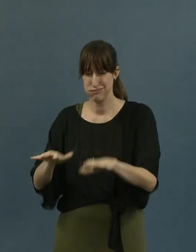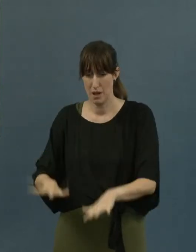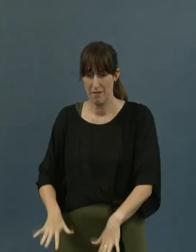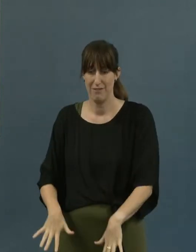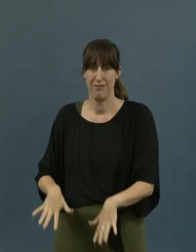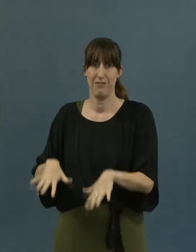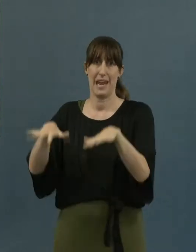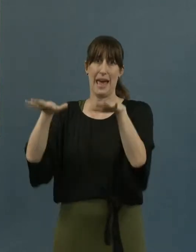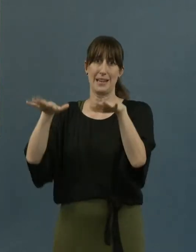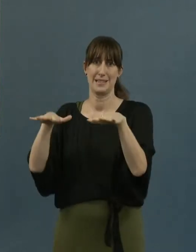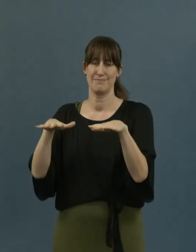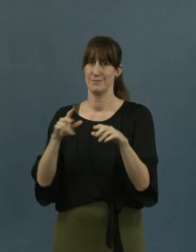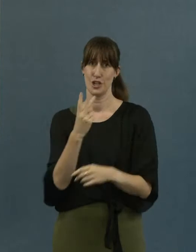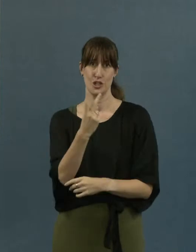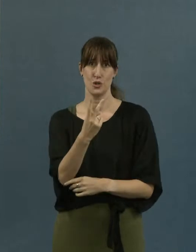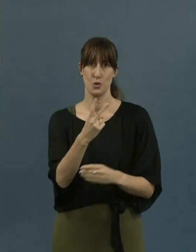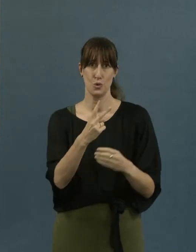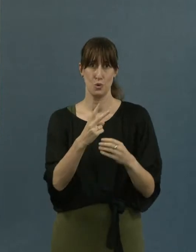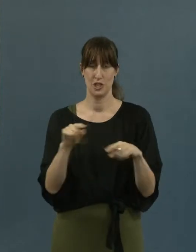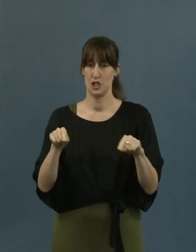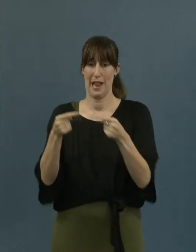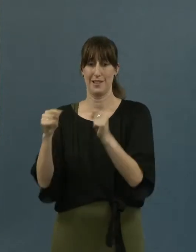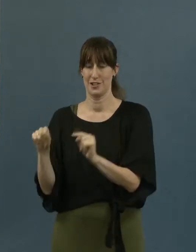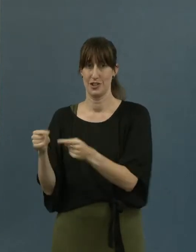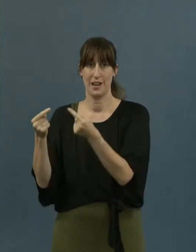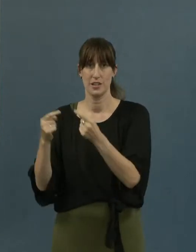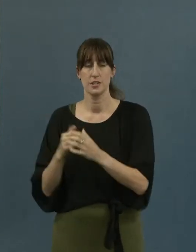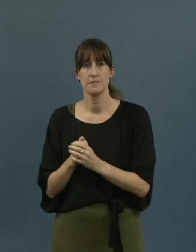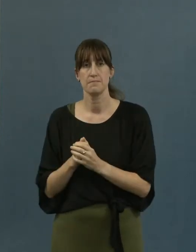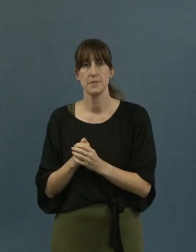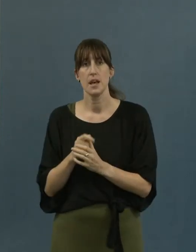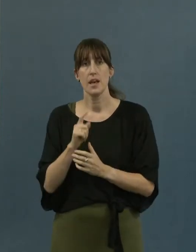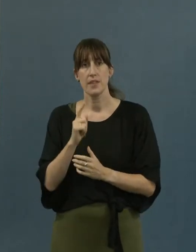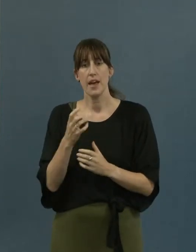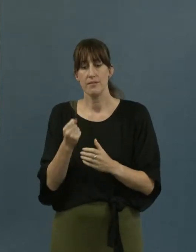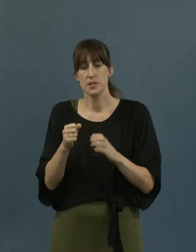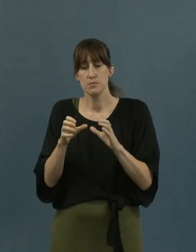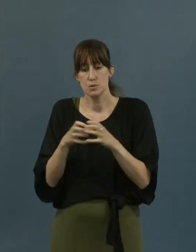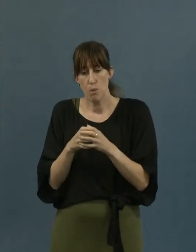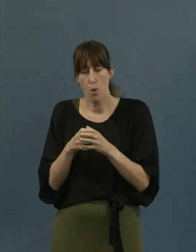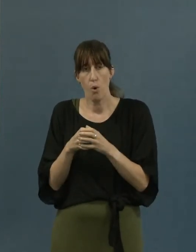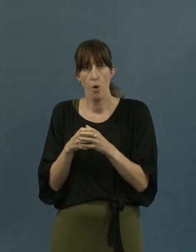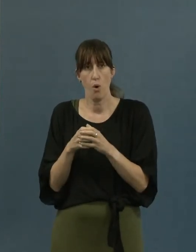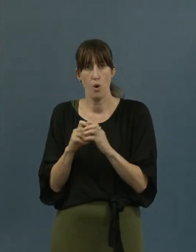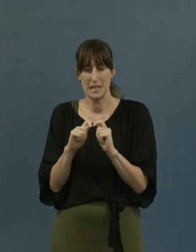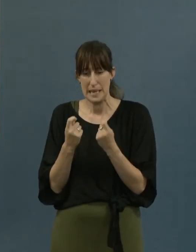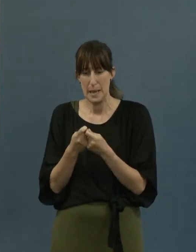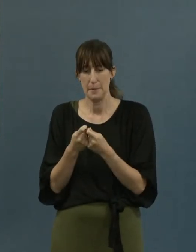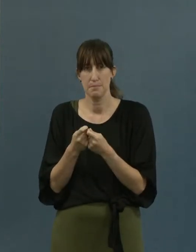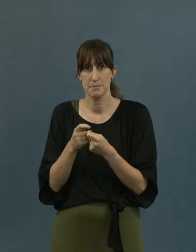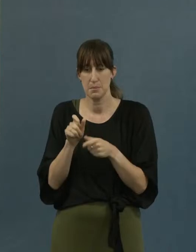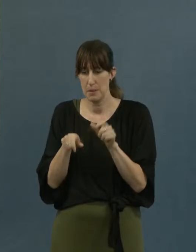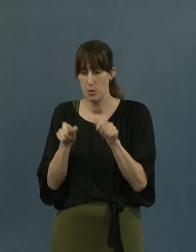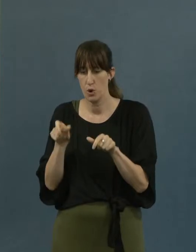storms. And actually, some of those small teams where you 've